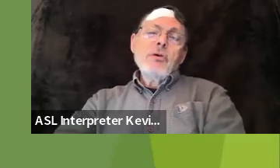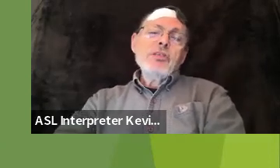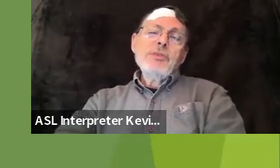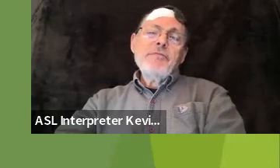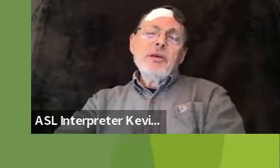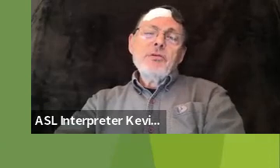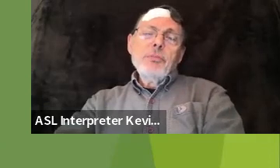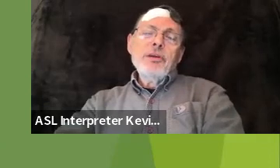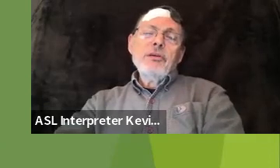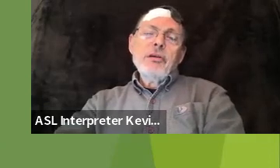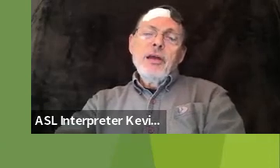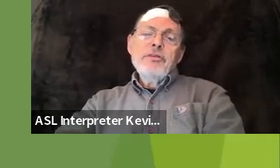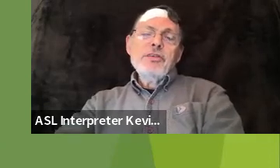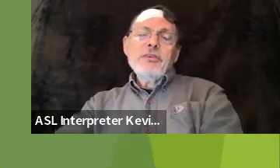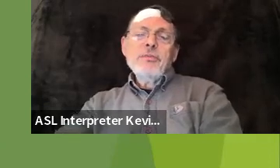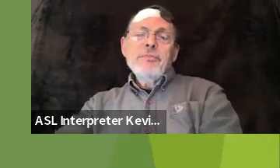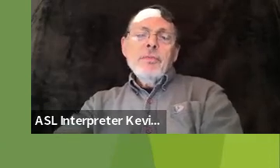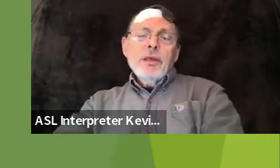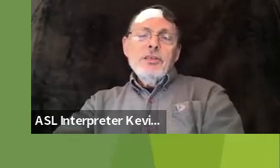are specific to a particular kind of disaster.